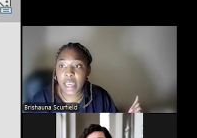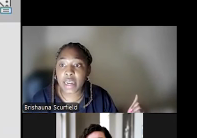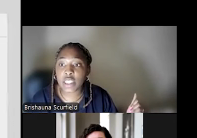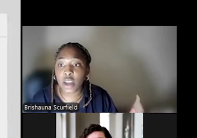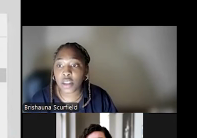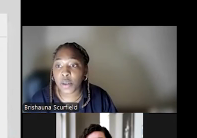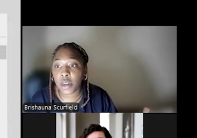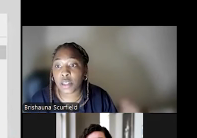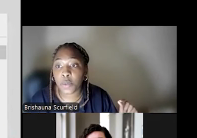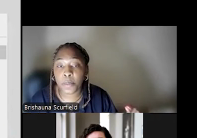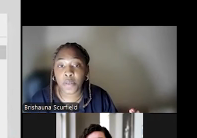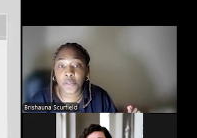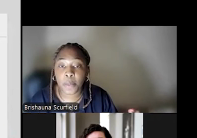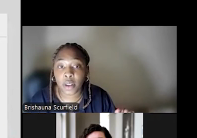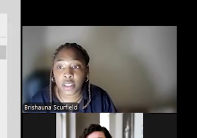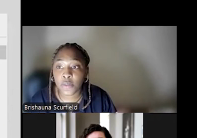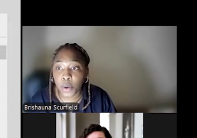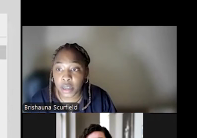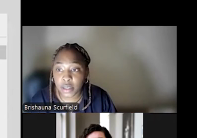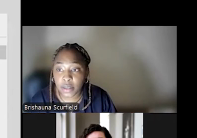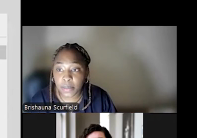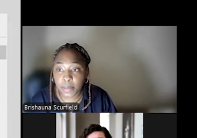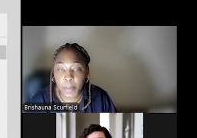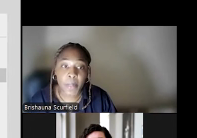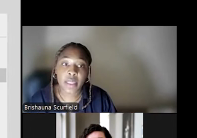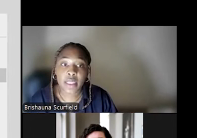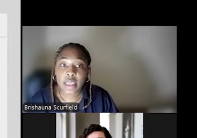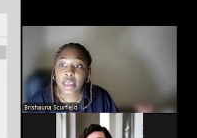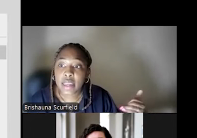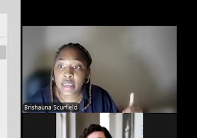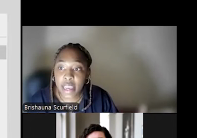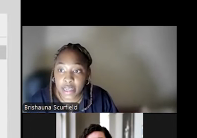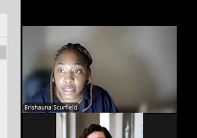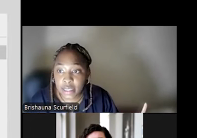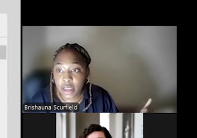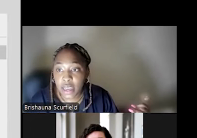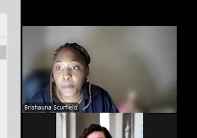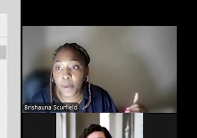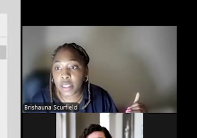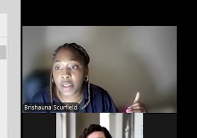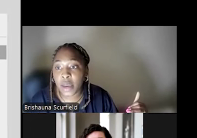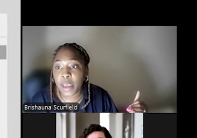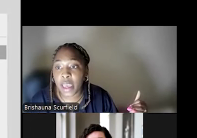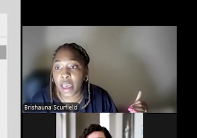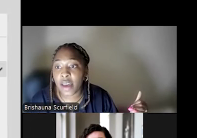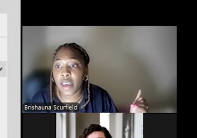And then it's also going to remove it from our list of warnings. Next, it points out that we have